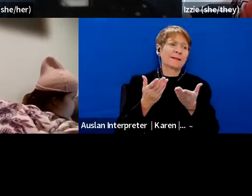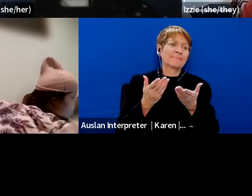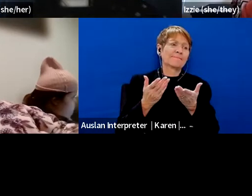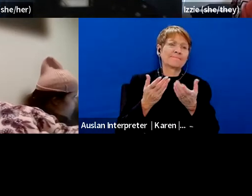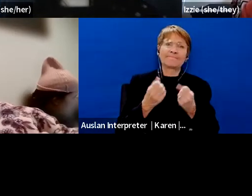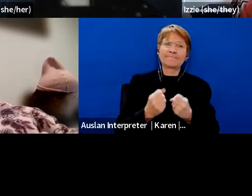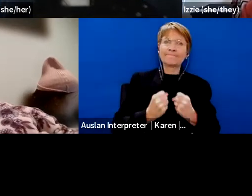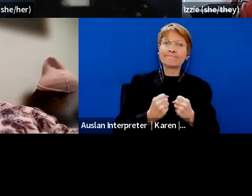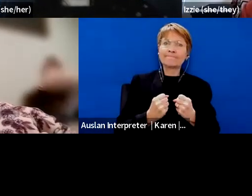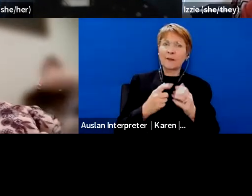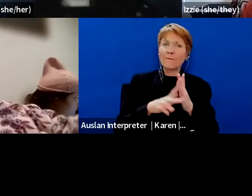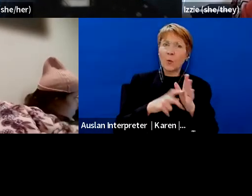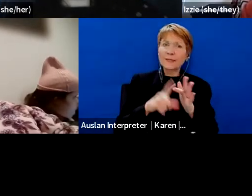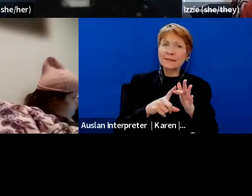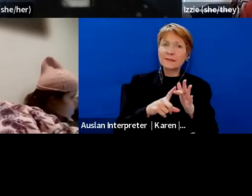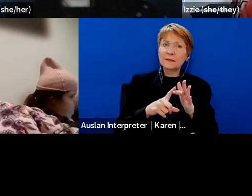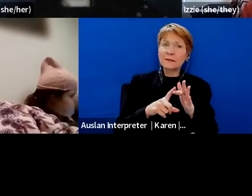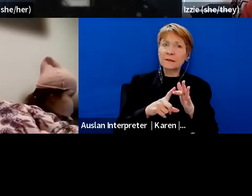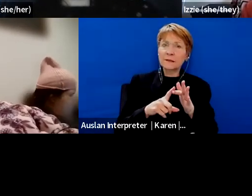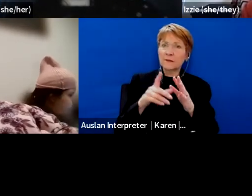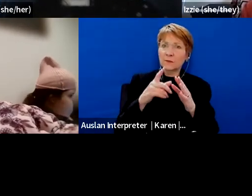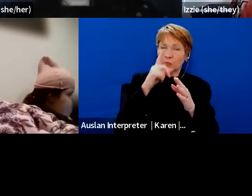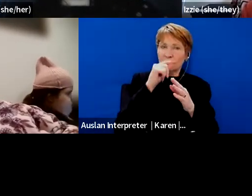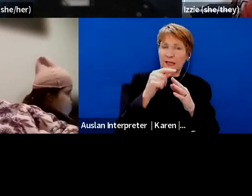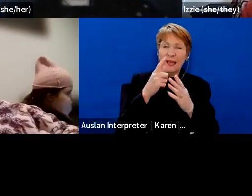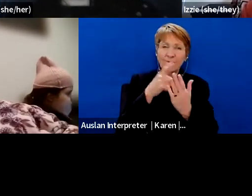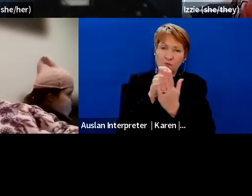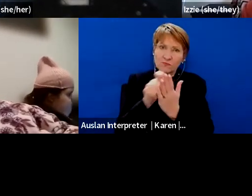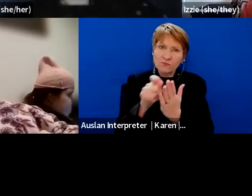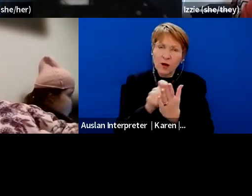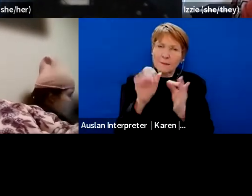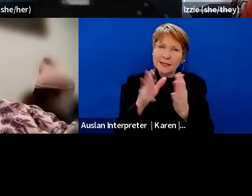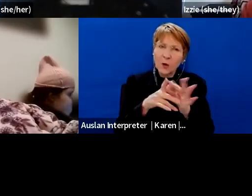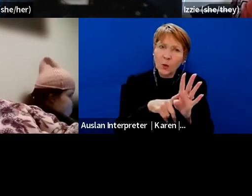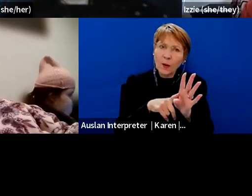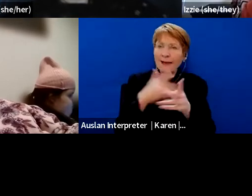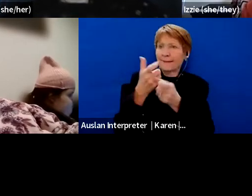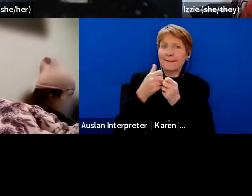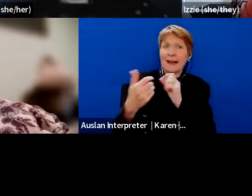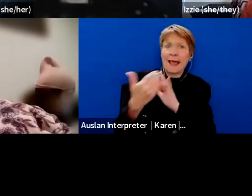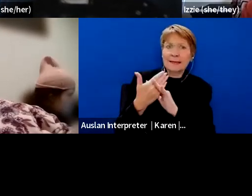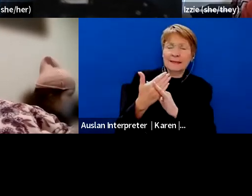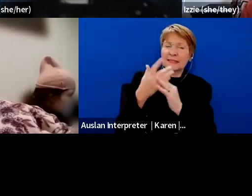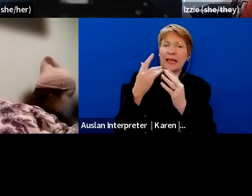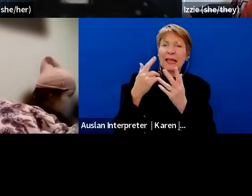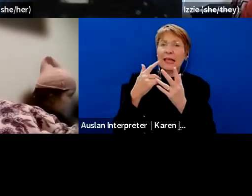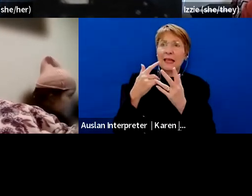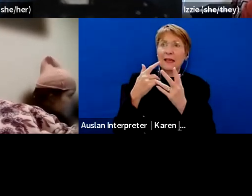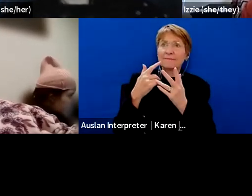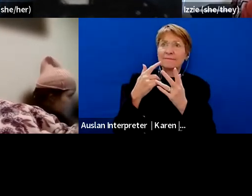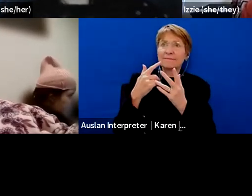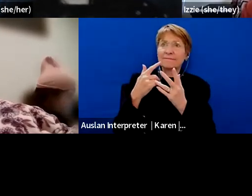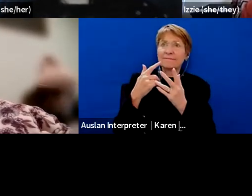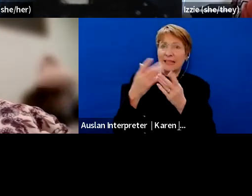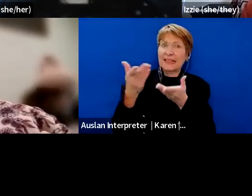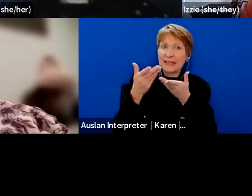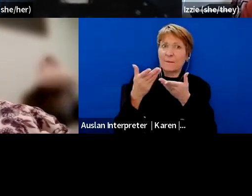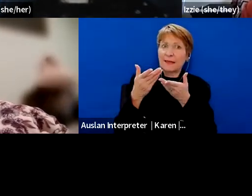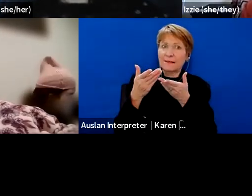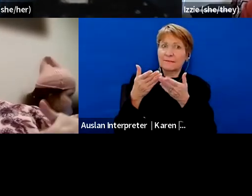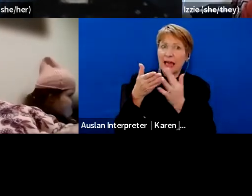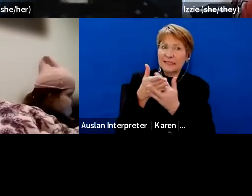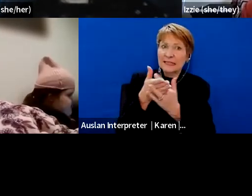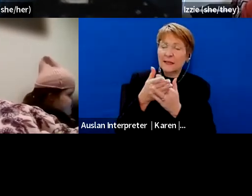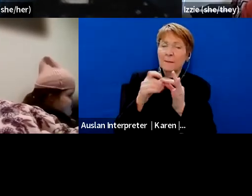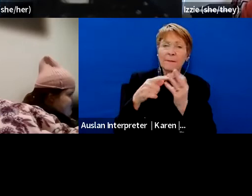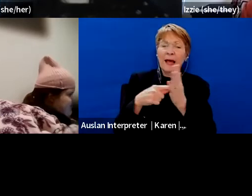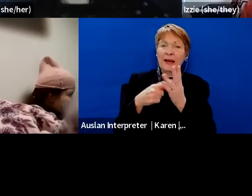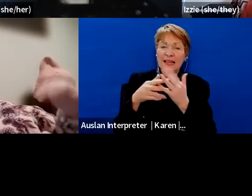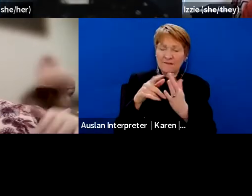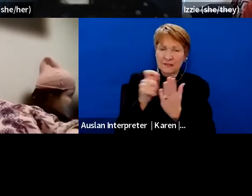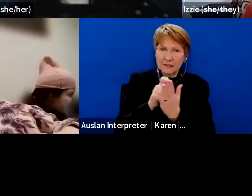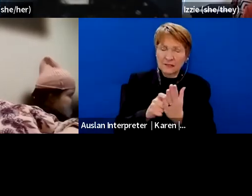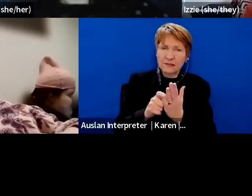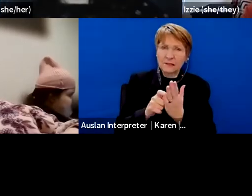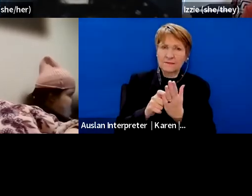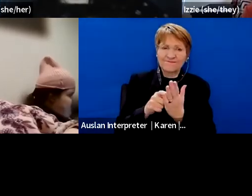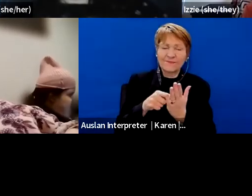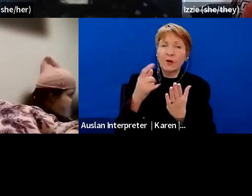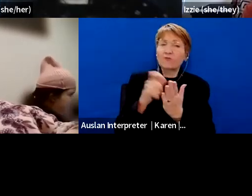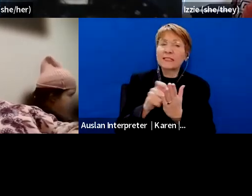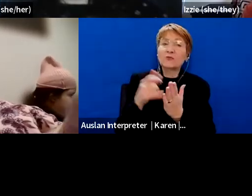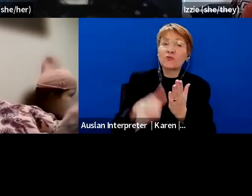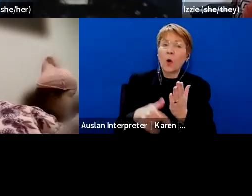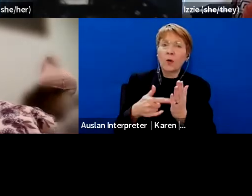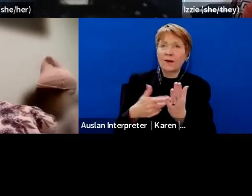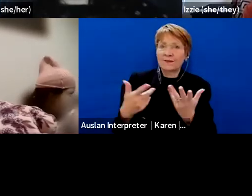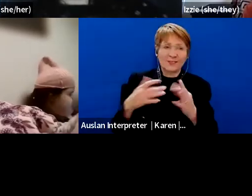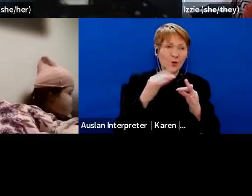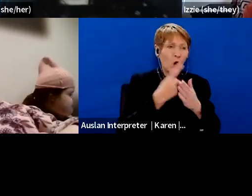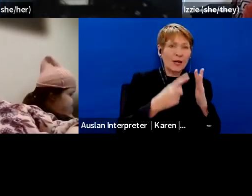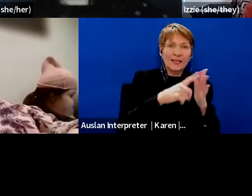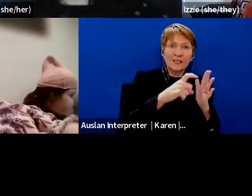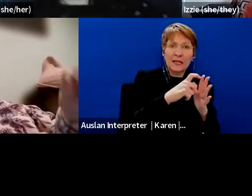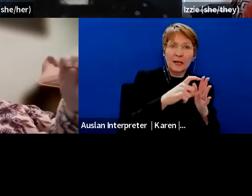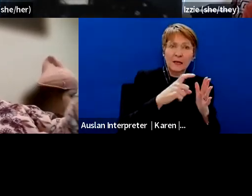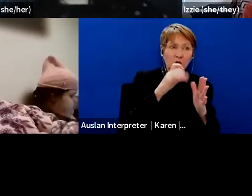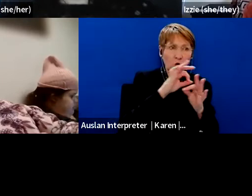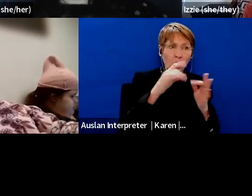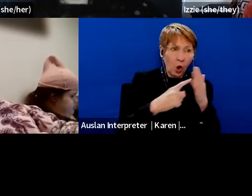Because if you work things a certain way, you get better access, if you weren't at a different way. It's a straight out know. So, and which is so hard when you've got intricate are multifaceted disabilities, it's not just an intellectual it's not just